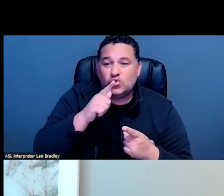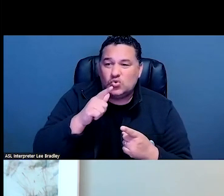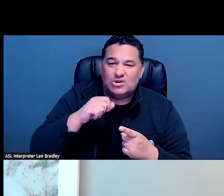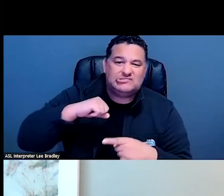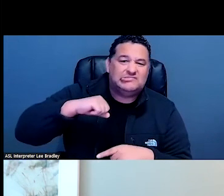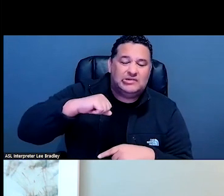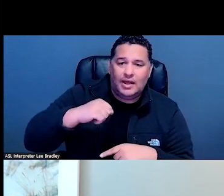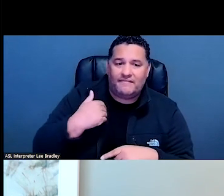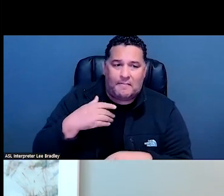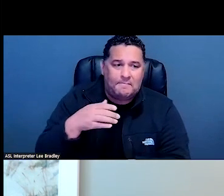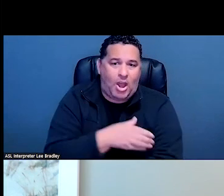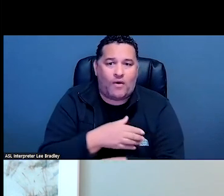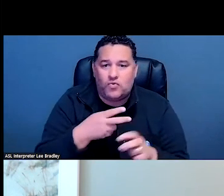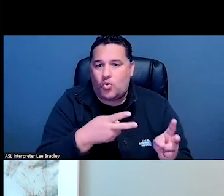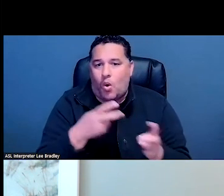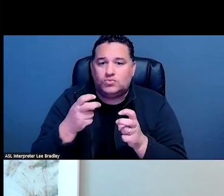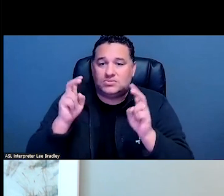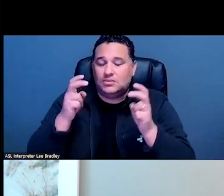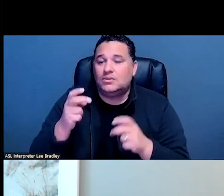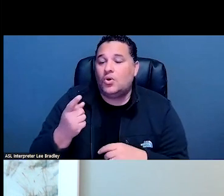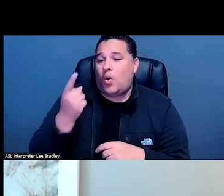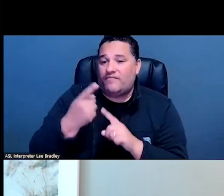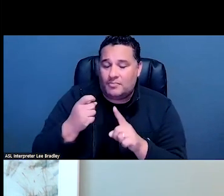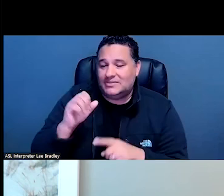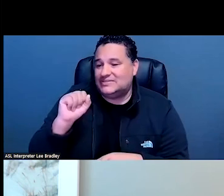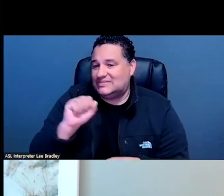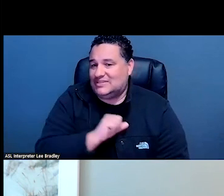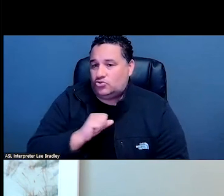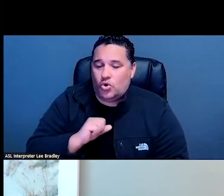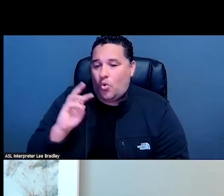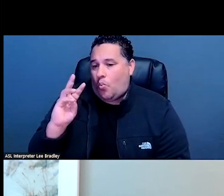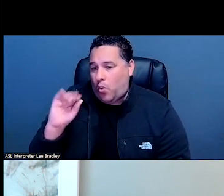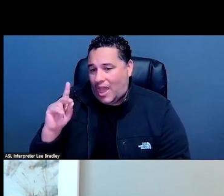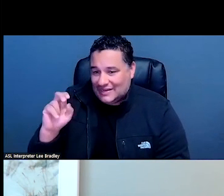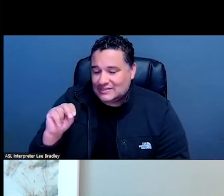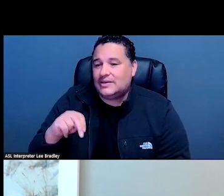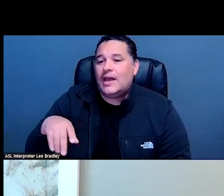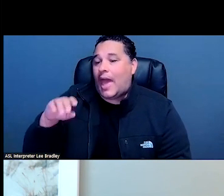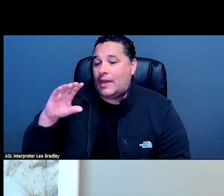THE RESPONSE TO THE NAYSAYERS, USING SOME , POWERFUL QUOTES. ONE FROM,